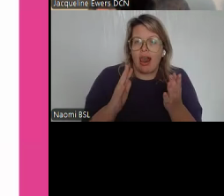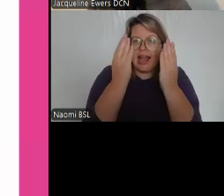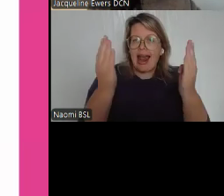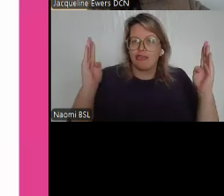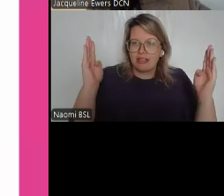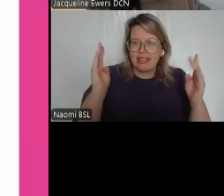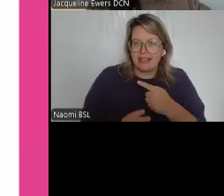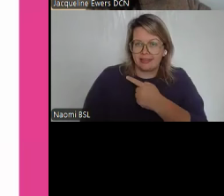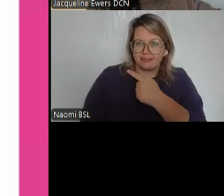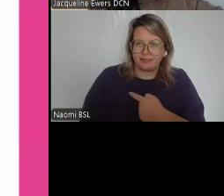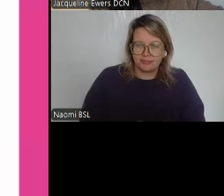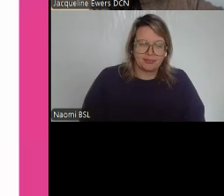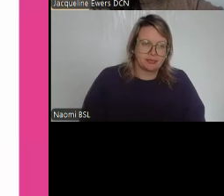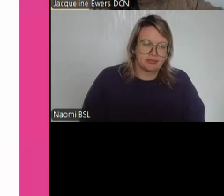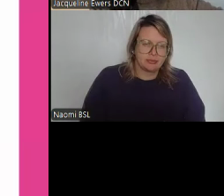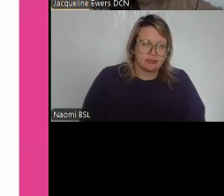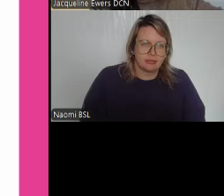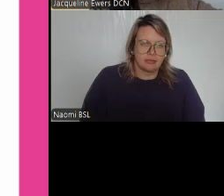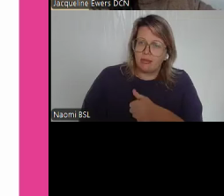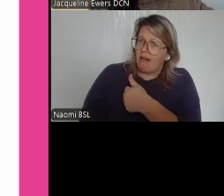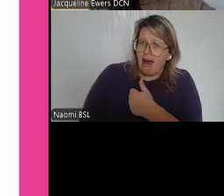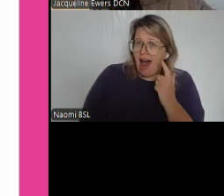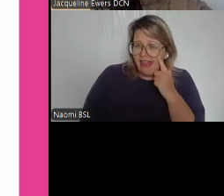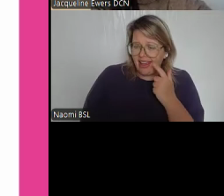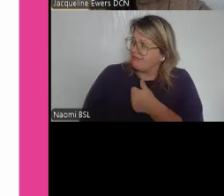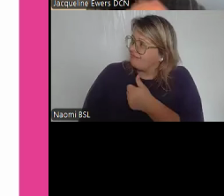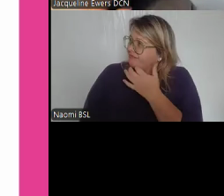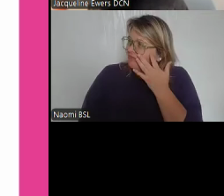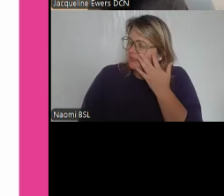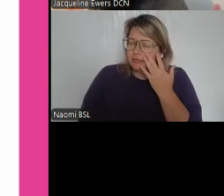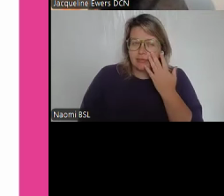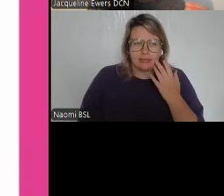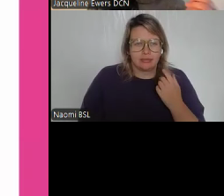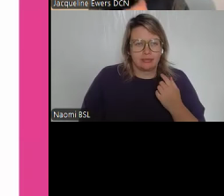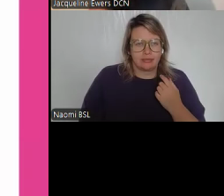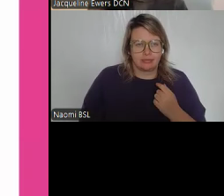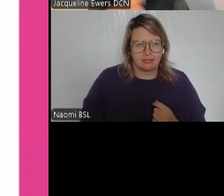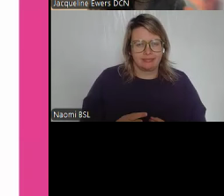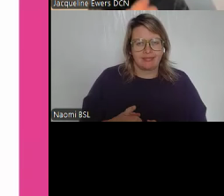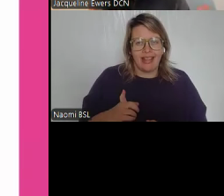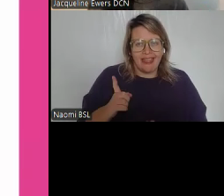I think it shows a really-- they've got a knowledge of what their audience